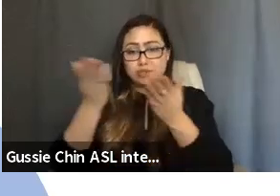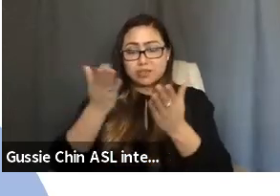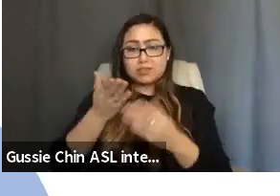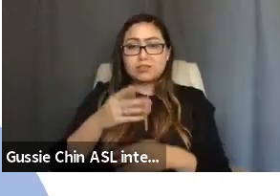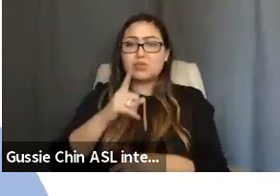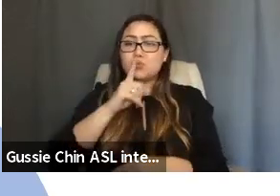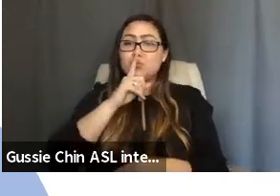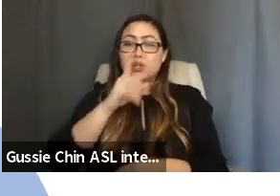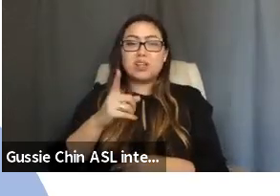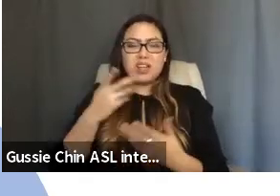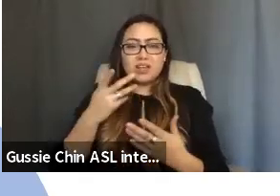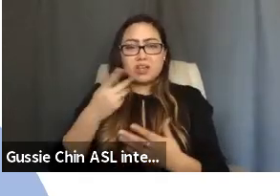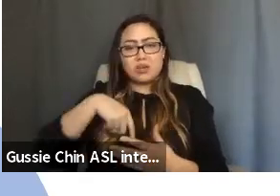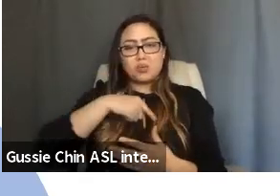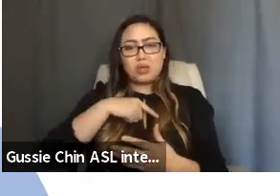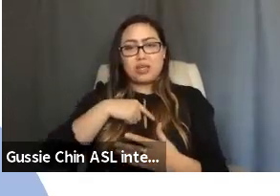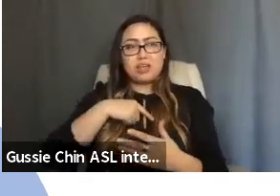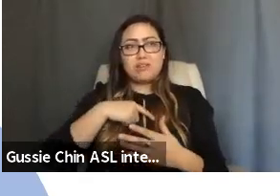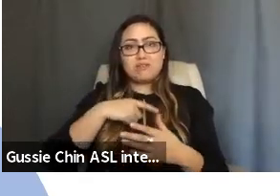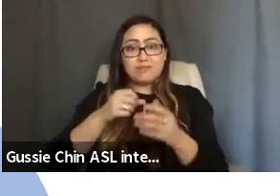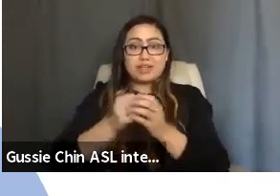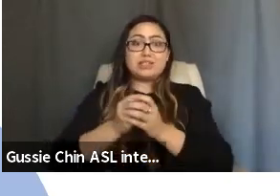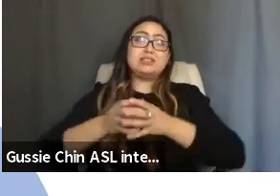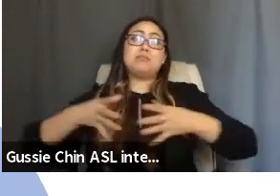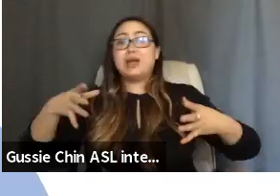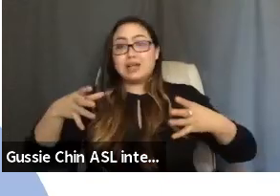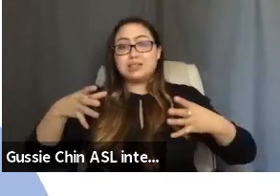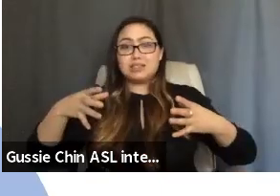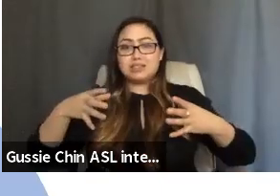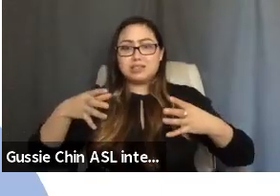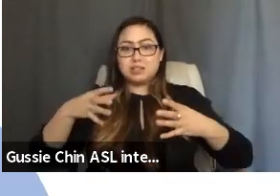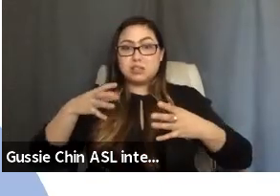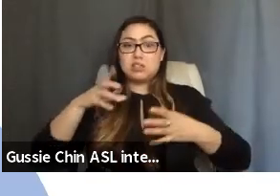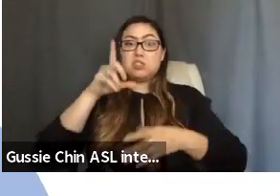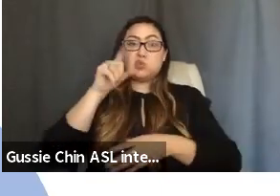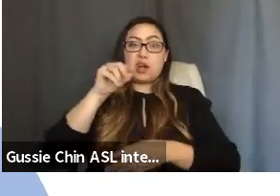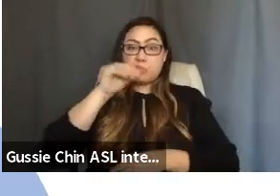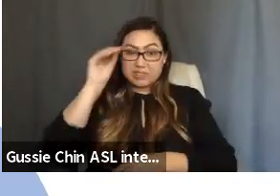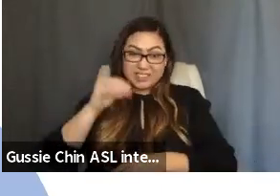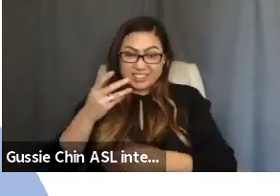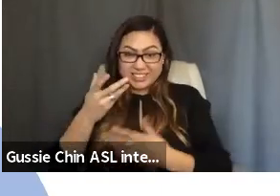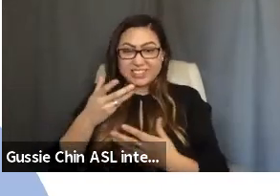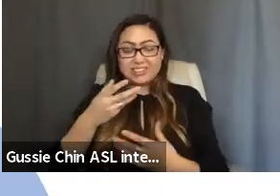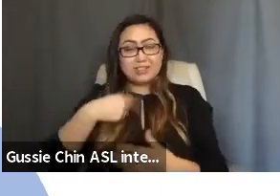been expanded like 20 fold. We have never had a disaster affect all 64 counties at once and with